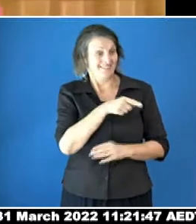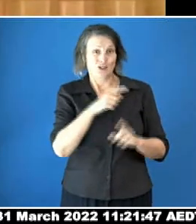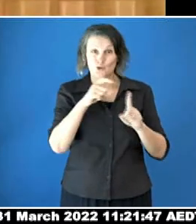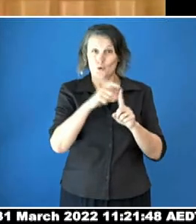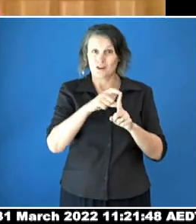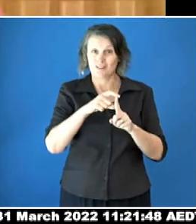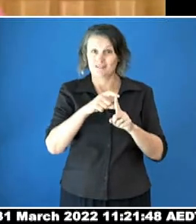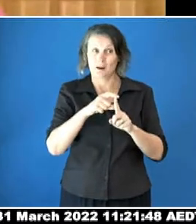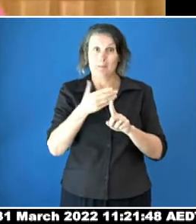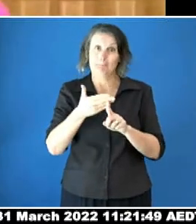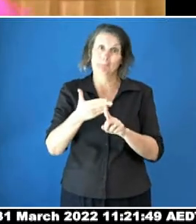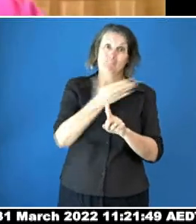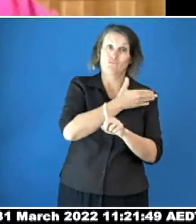her safety and her welfare might be at the centre?